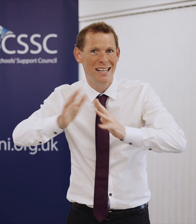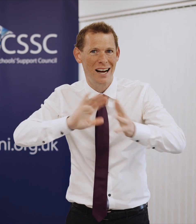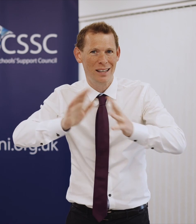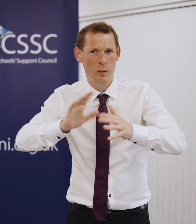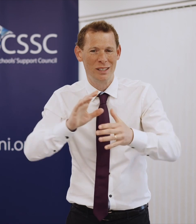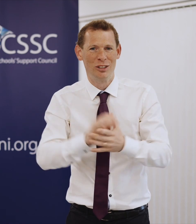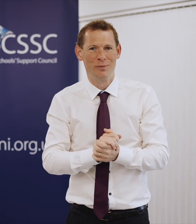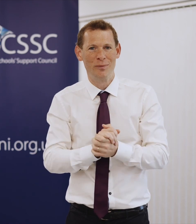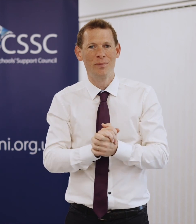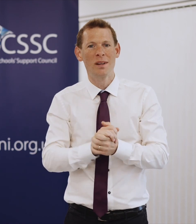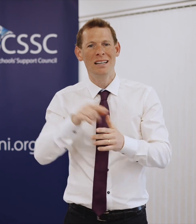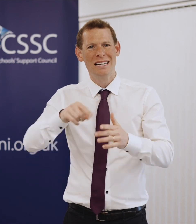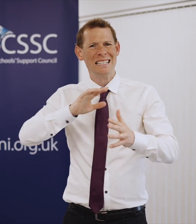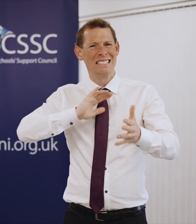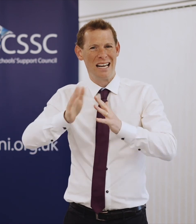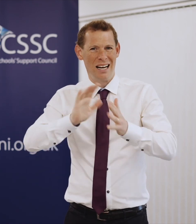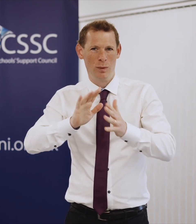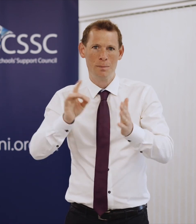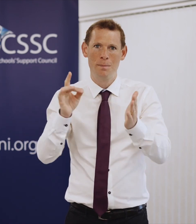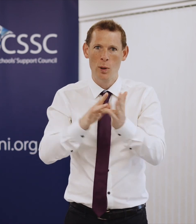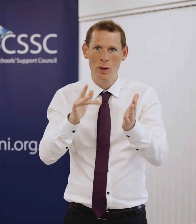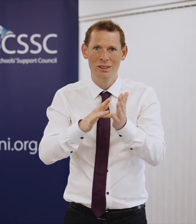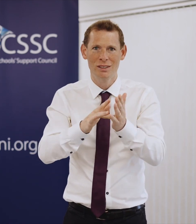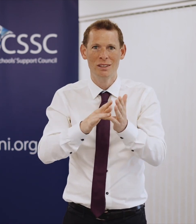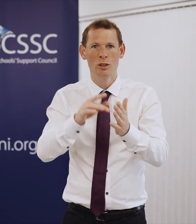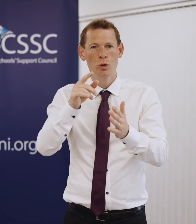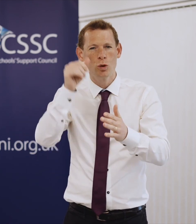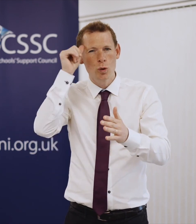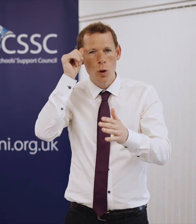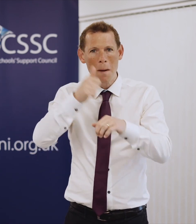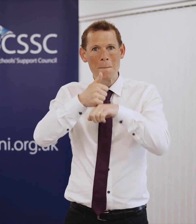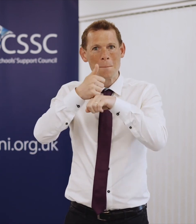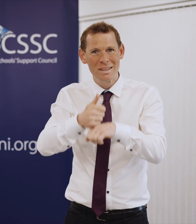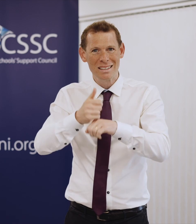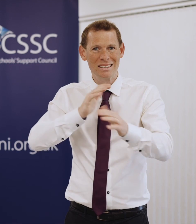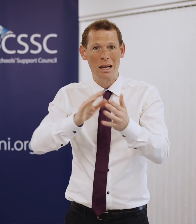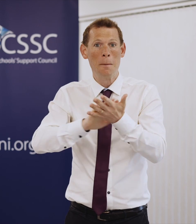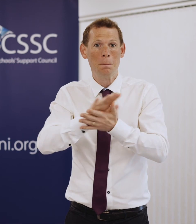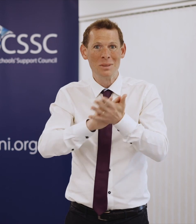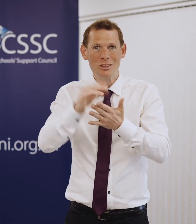by teaching you some sign language. Sign language is very important and it's very